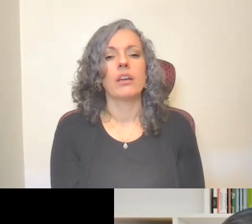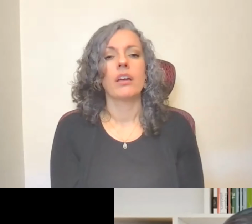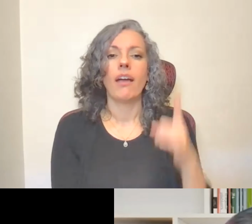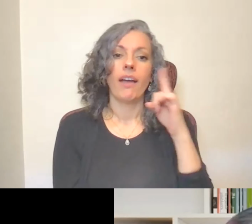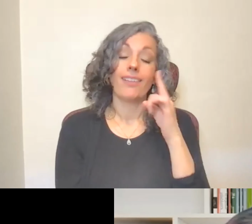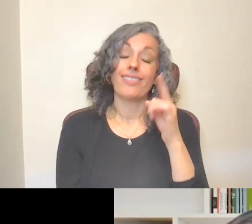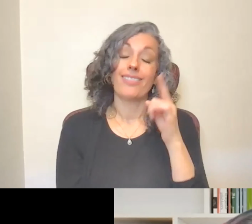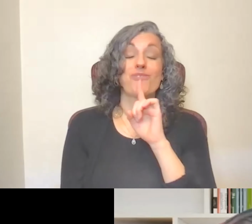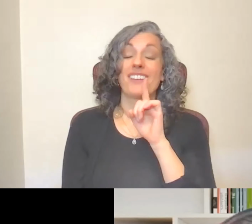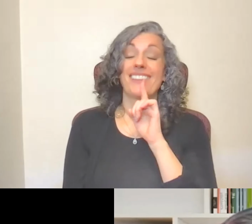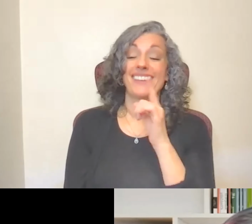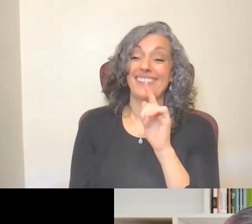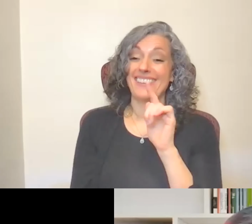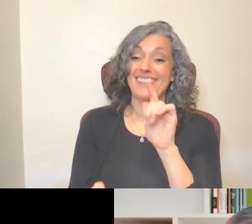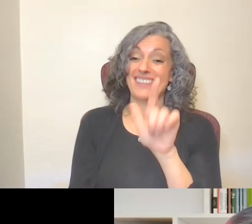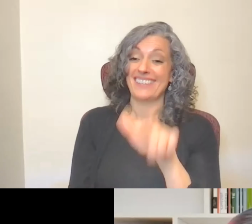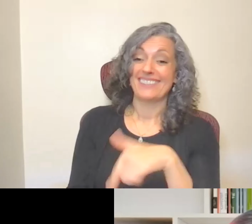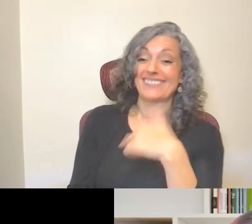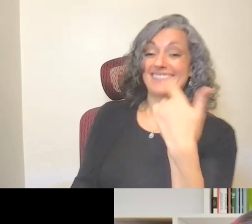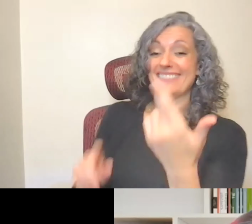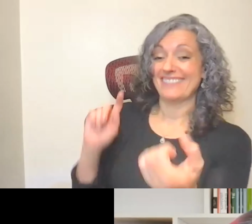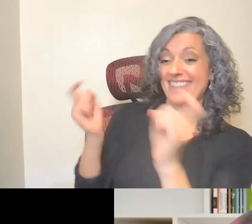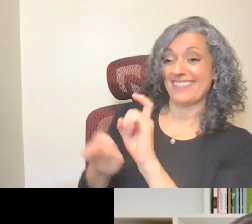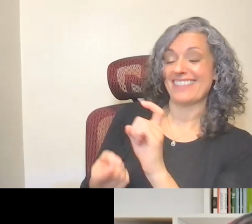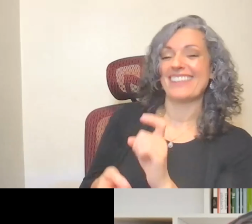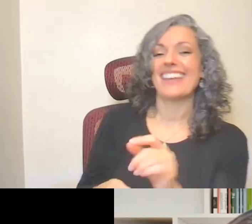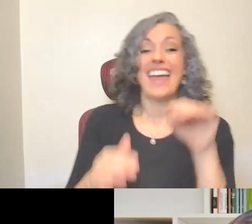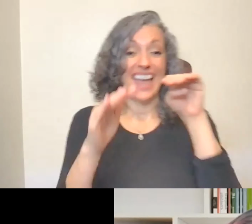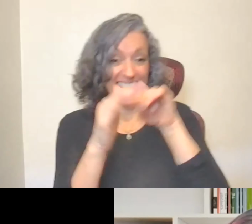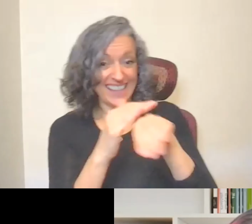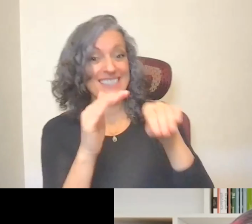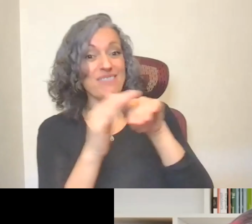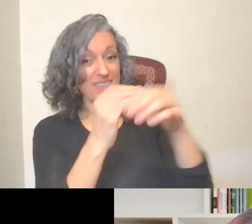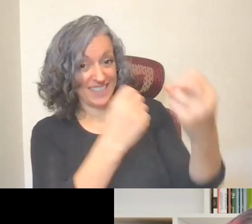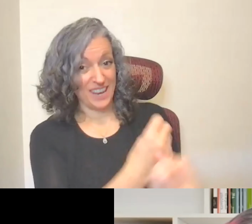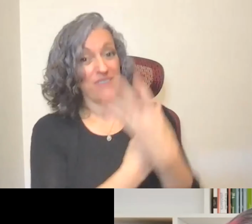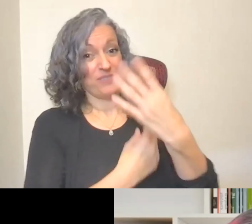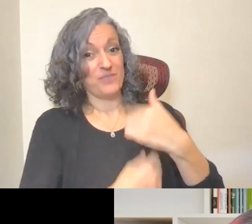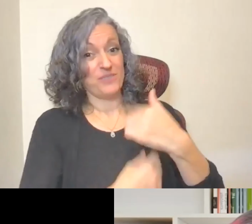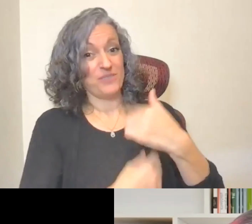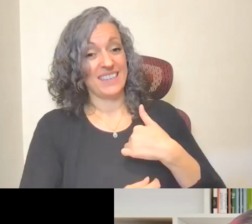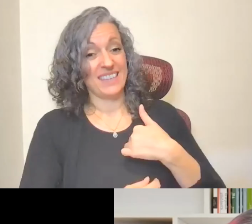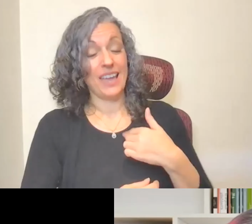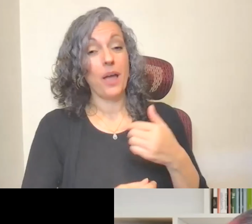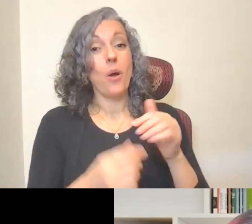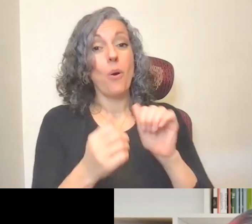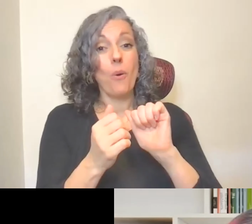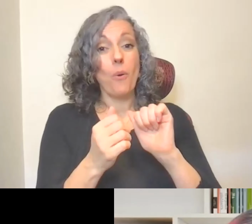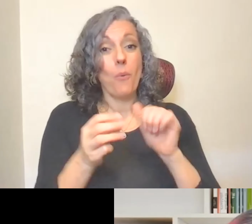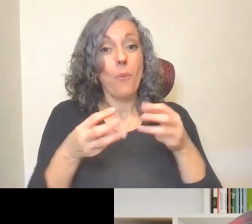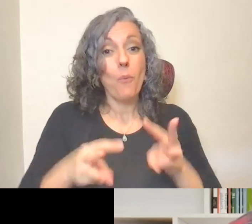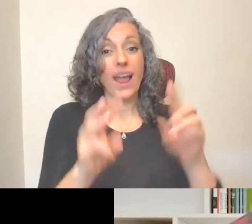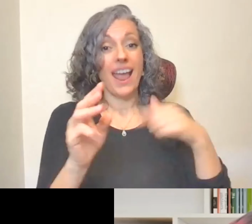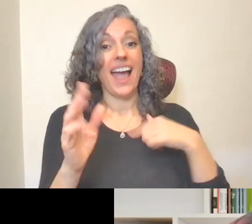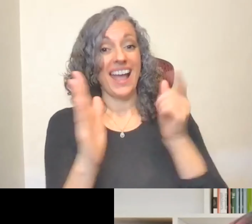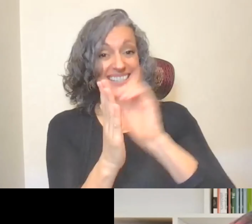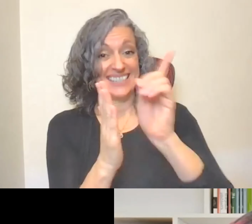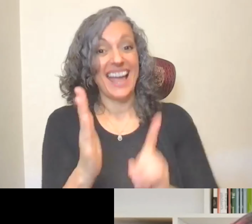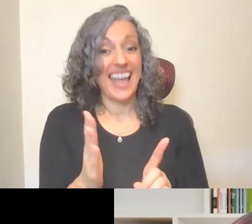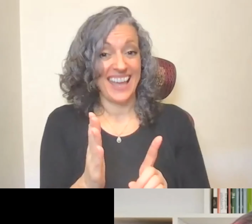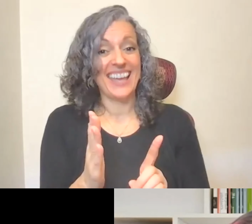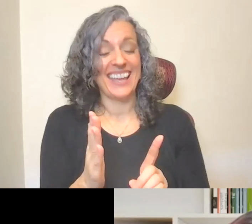be honest. Accessibility has influenced a lot the way I design, which is yeah kind of maybe a little